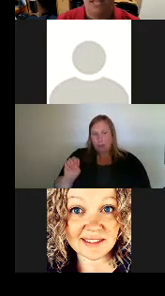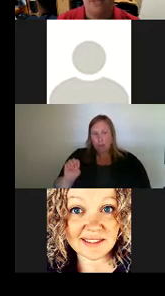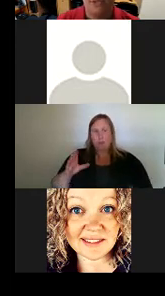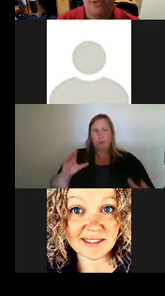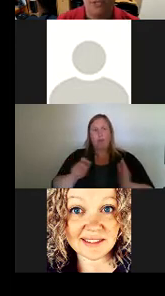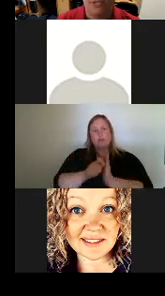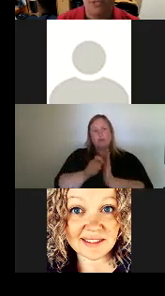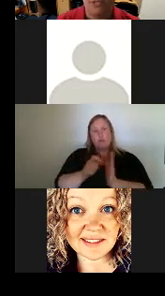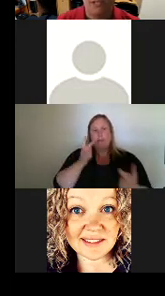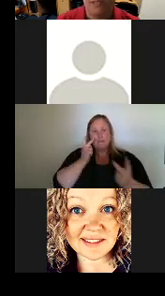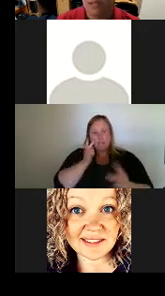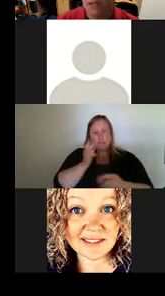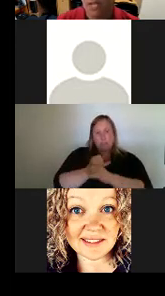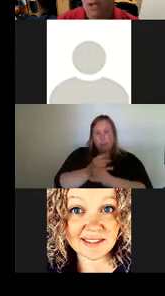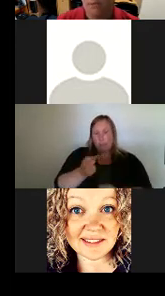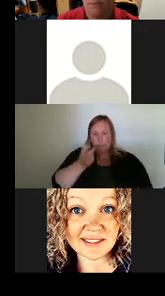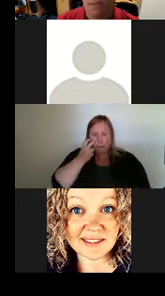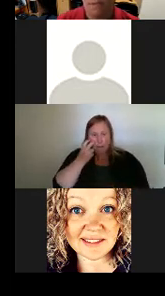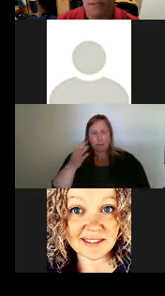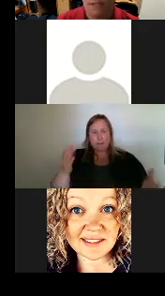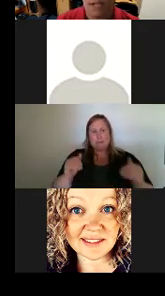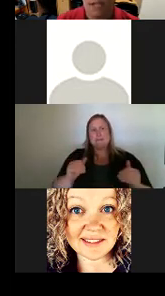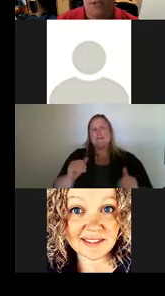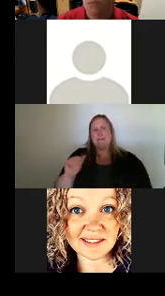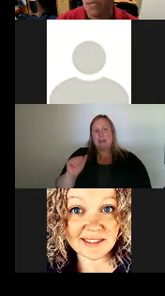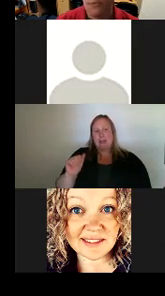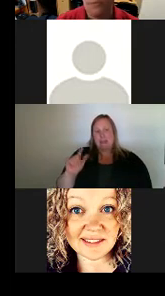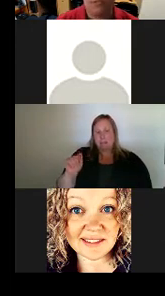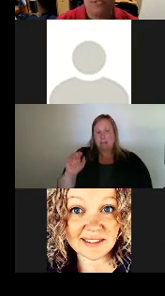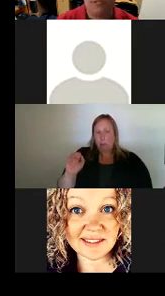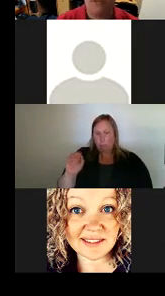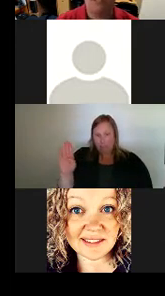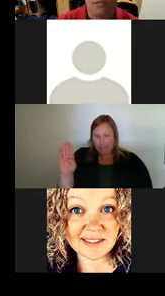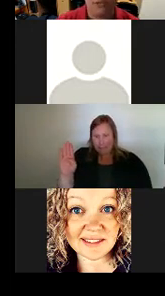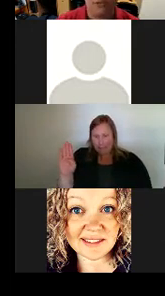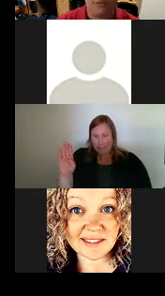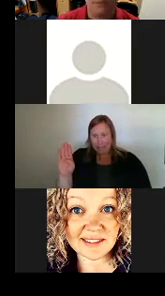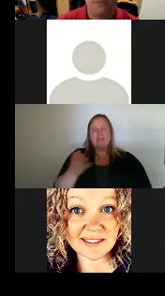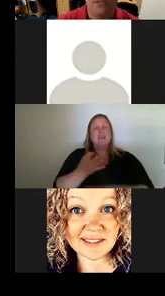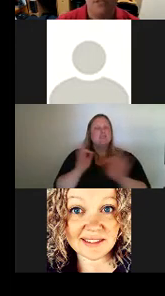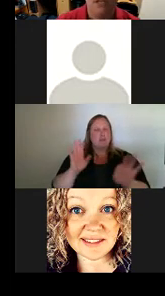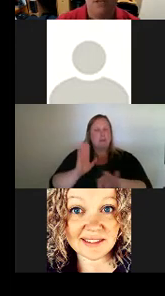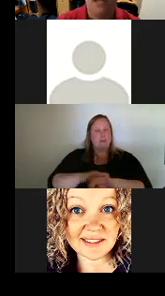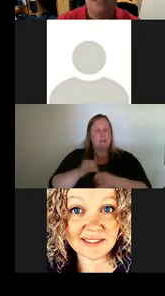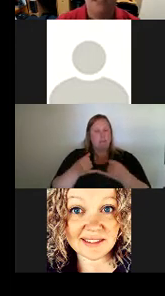ASSISTIVE TECHNOLOGY OUTCOMES AND BENEFITS, ATOB, WHICH IS FREE ONLINE JOURNAL.